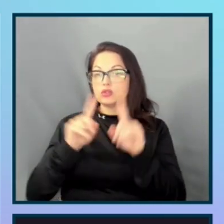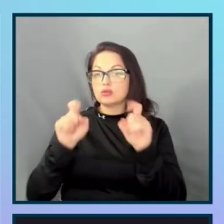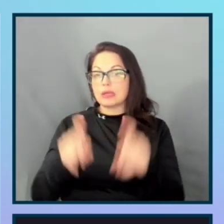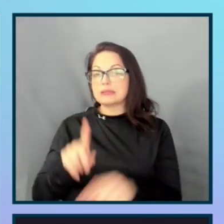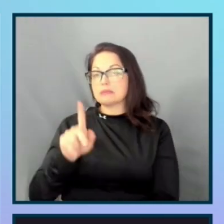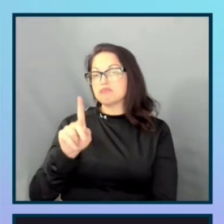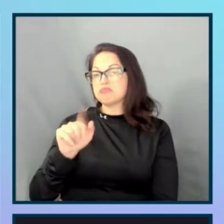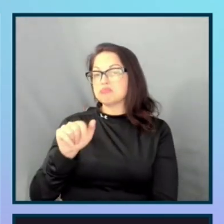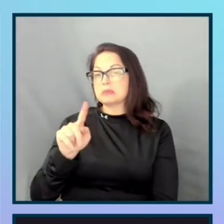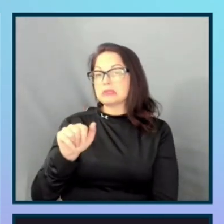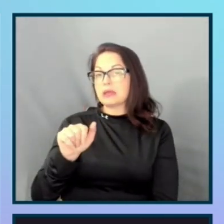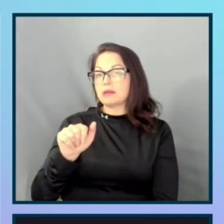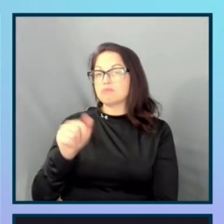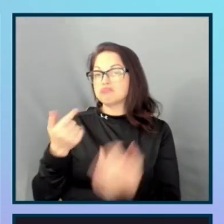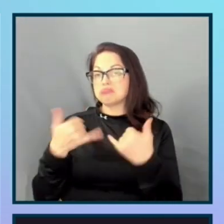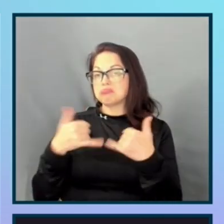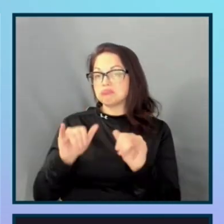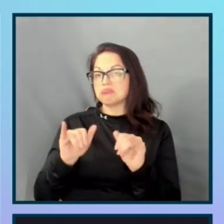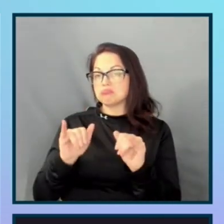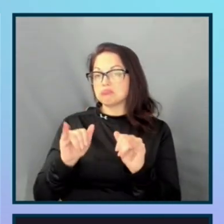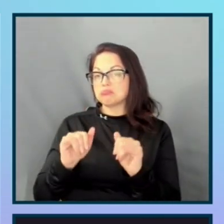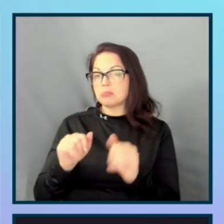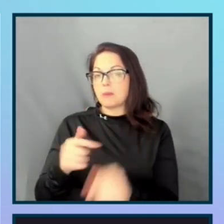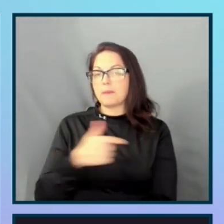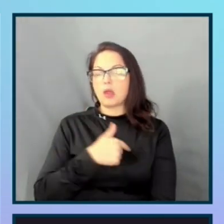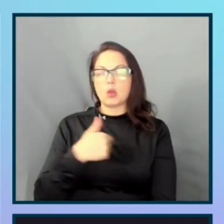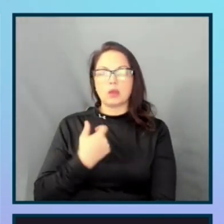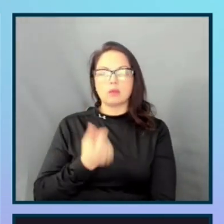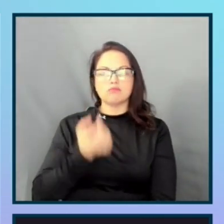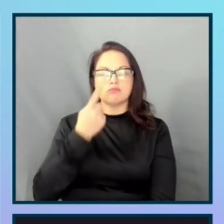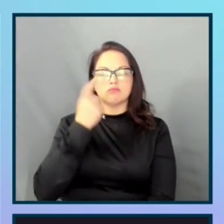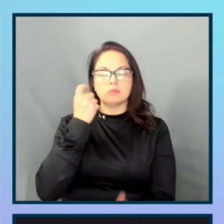but we have to be aware of the impact of things like sample size.